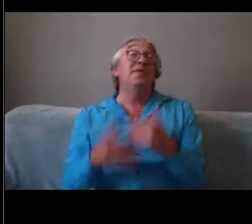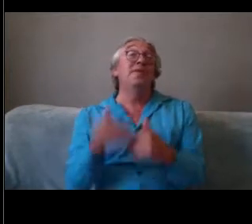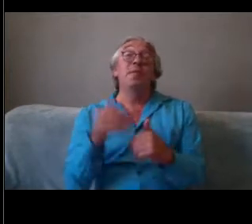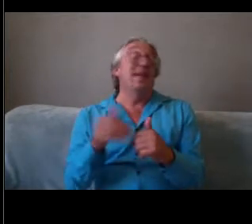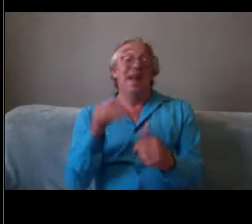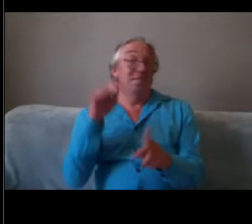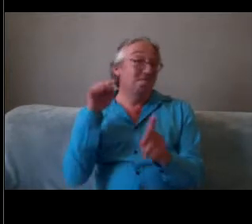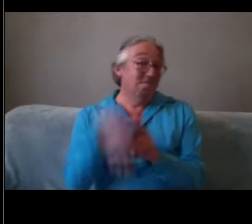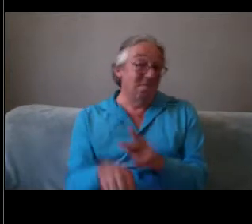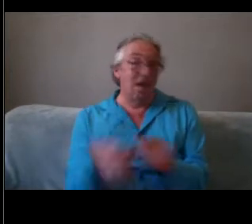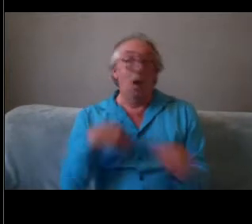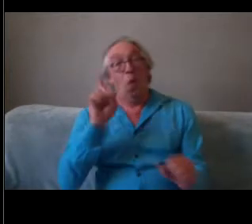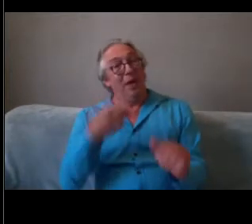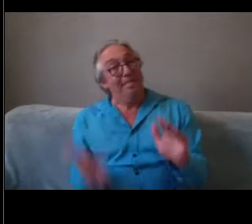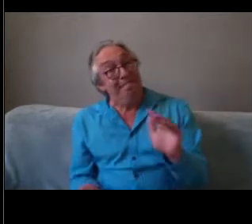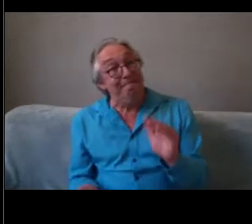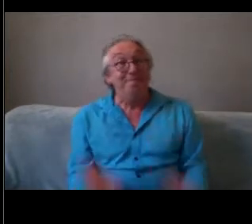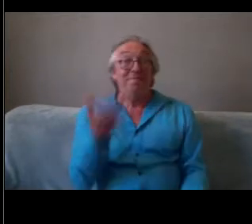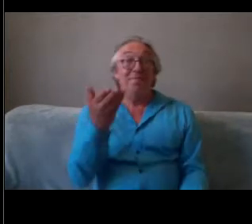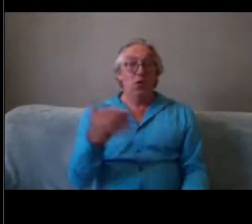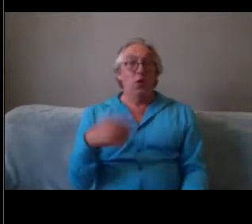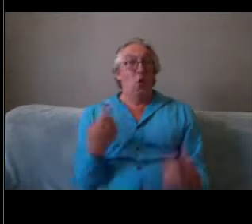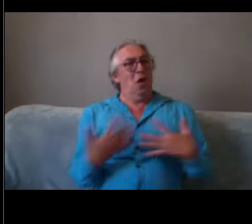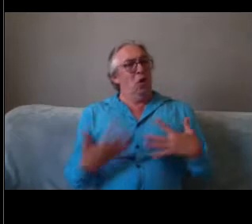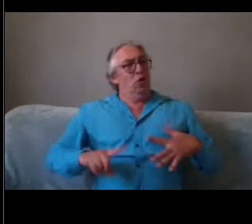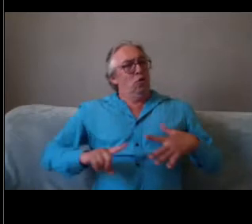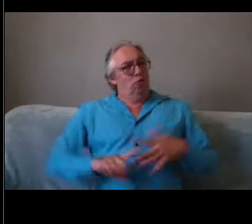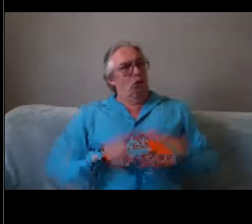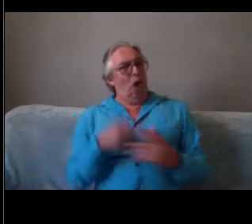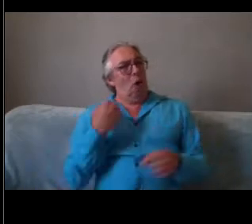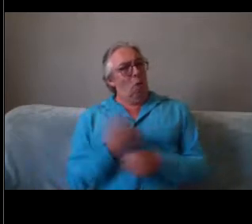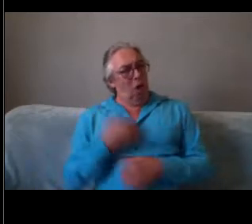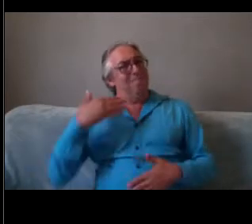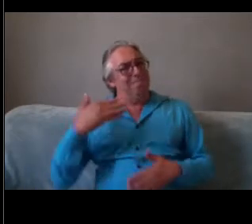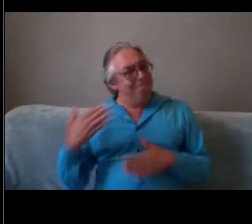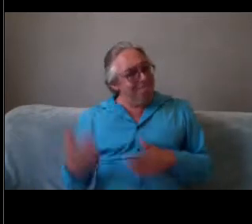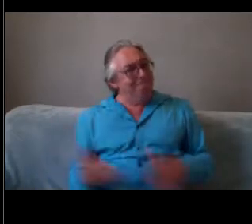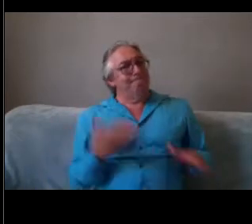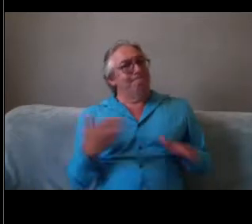So, yes, my name is Kamil. I come from Greece.